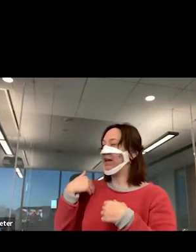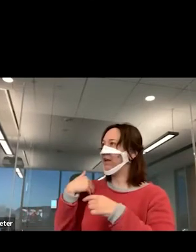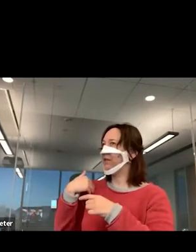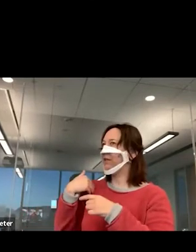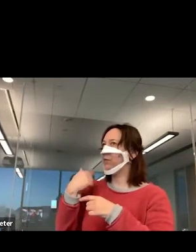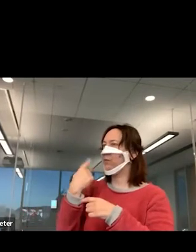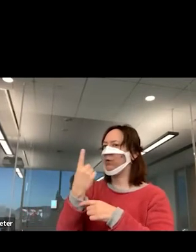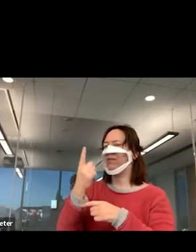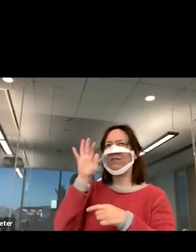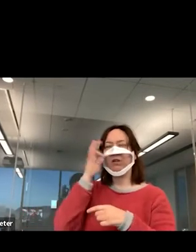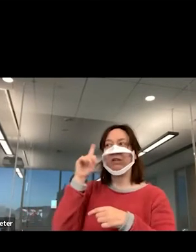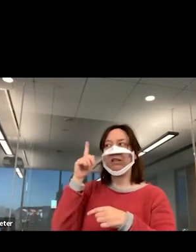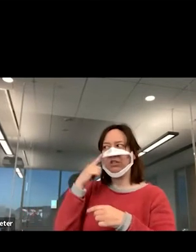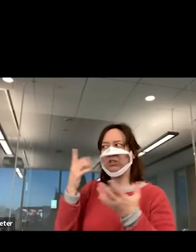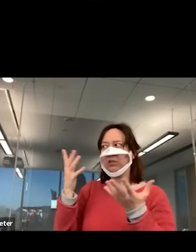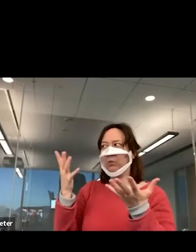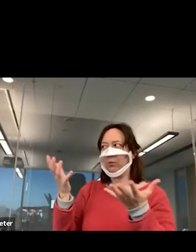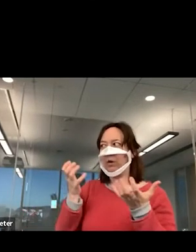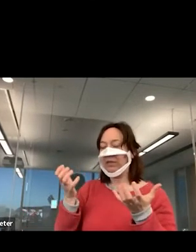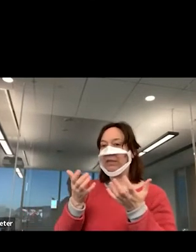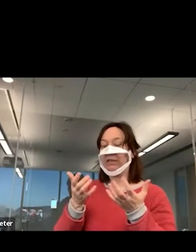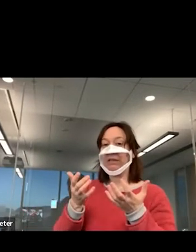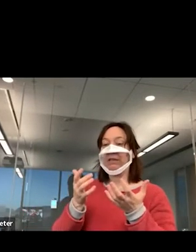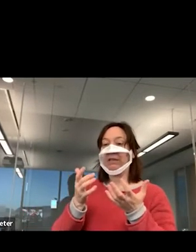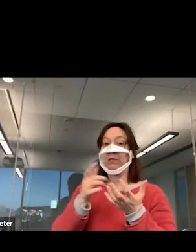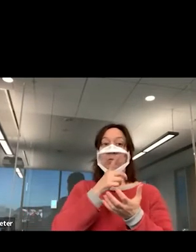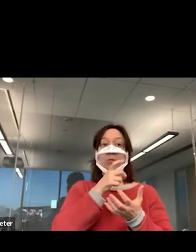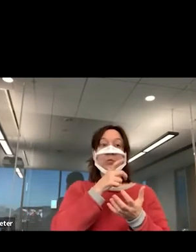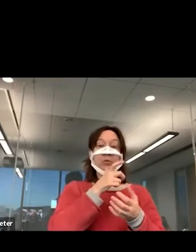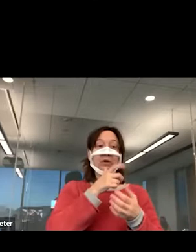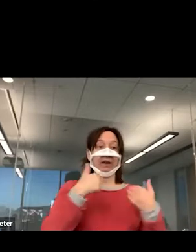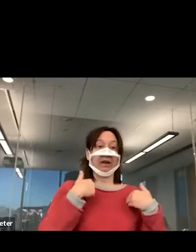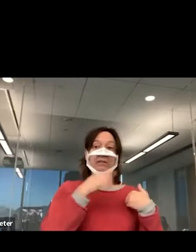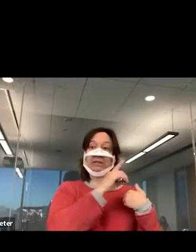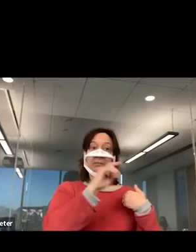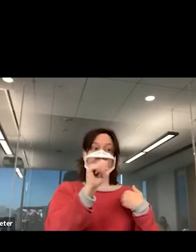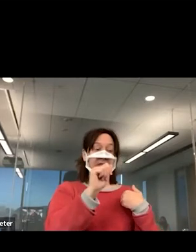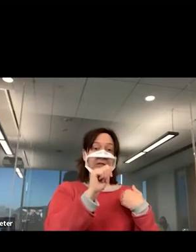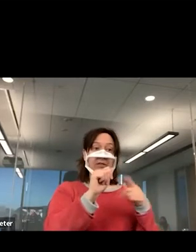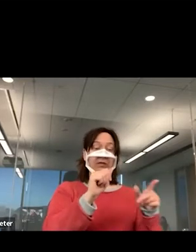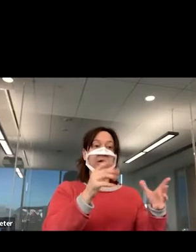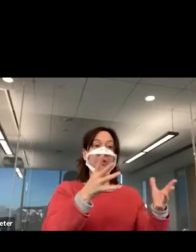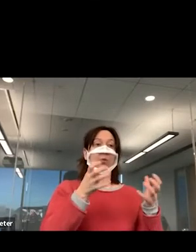had to increase the hiring of people with disabil disabilities by a hundred thousand over a certain